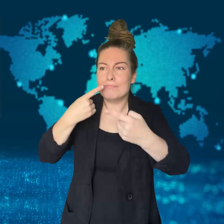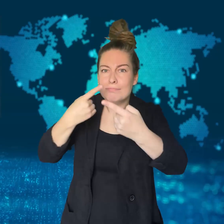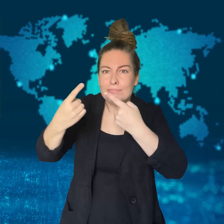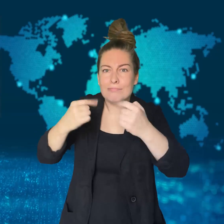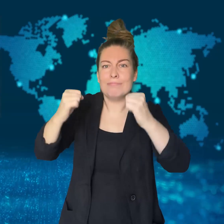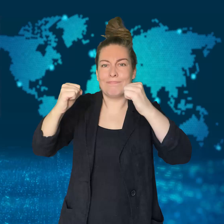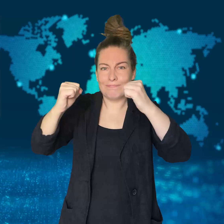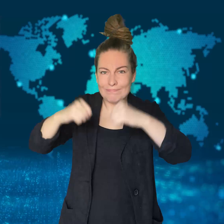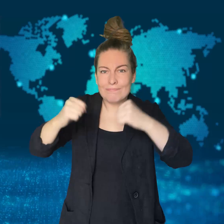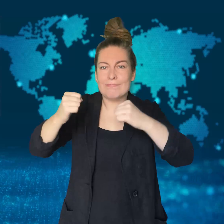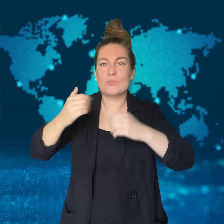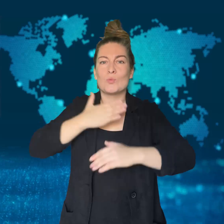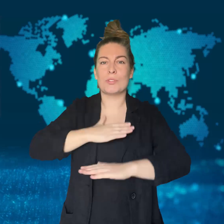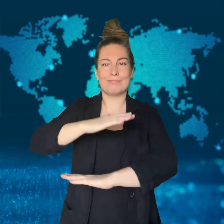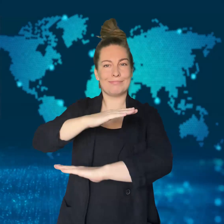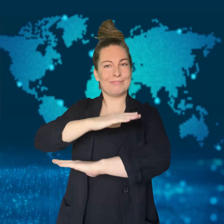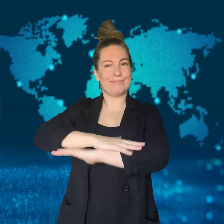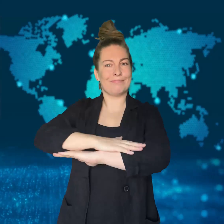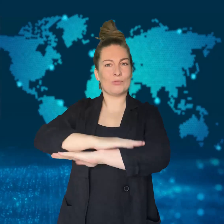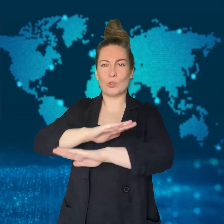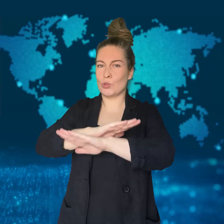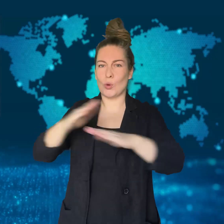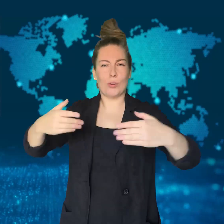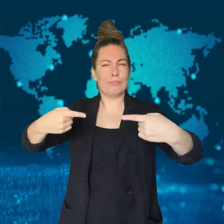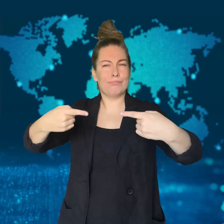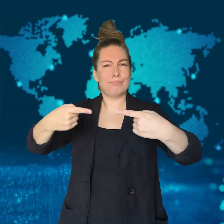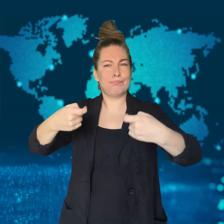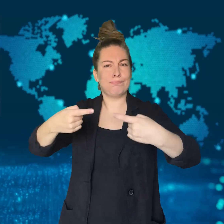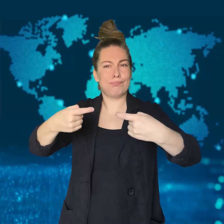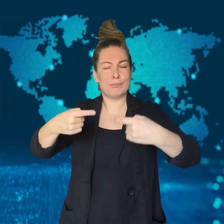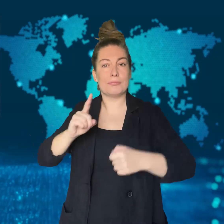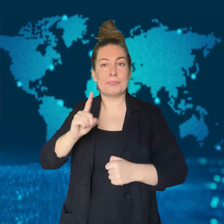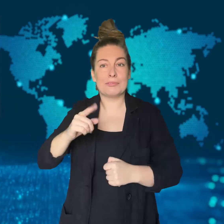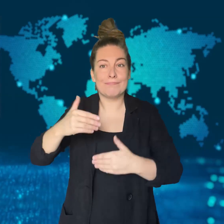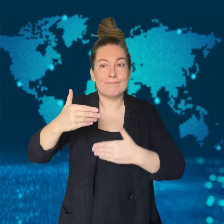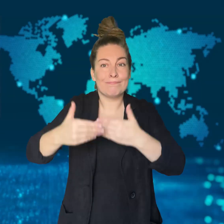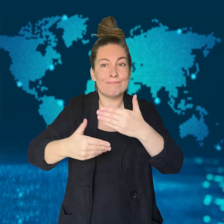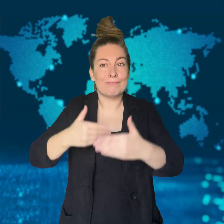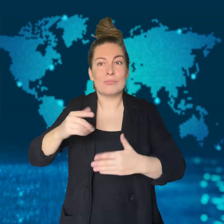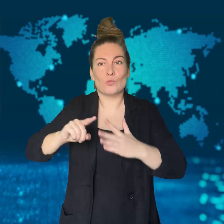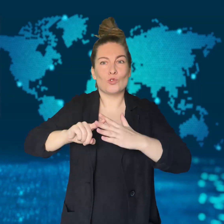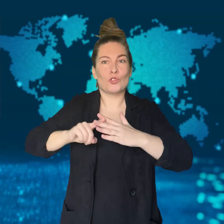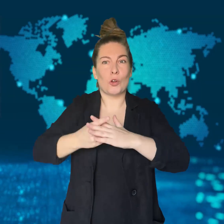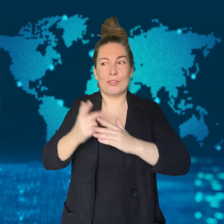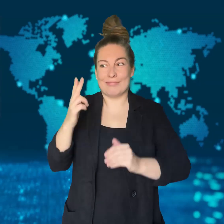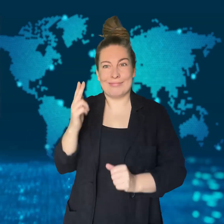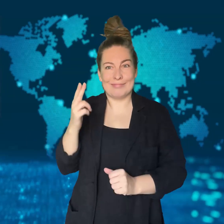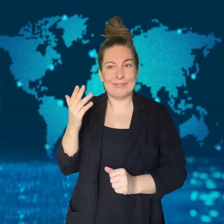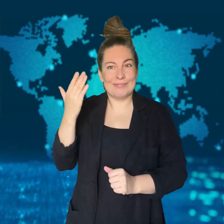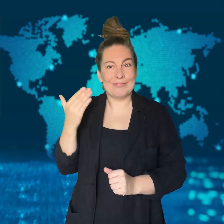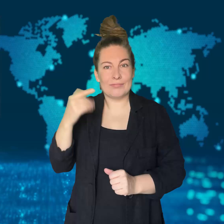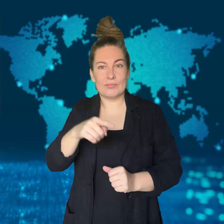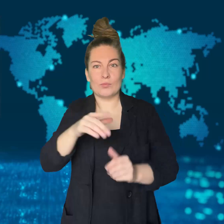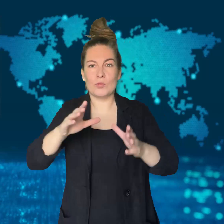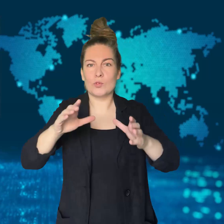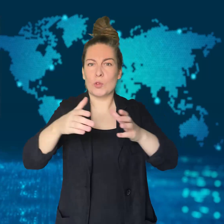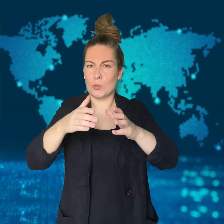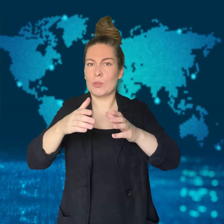and has not made stopping the war in Gaza a condition of that ceasefire.